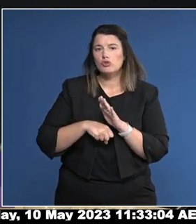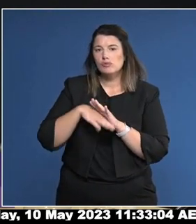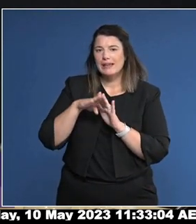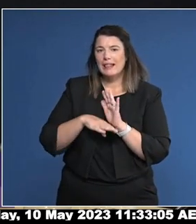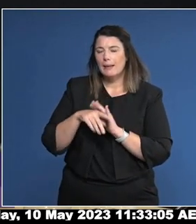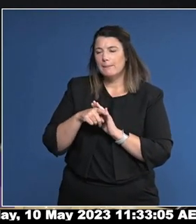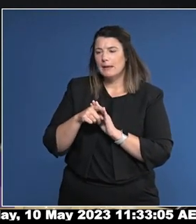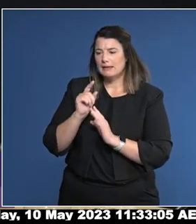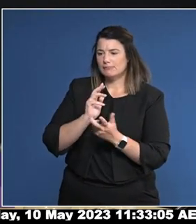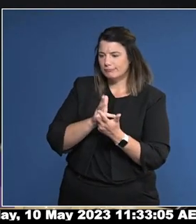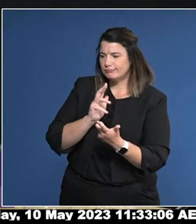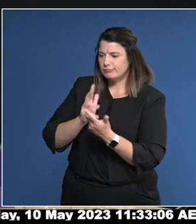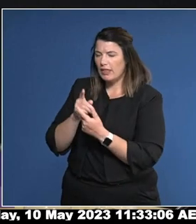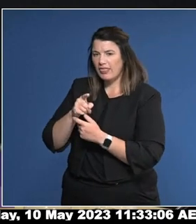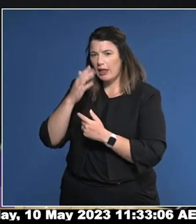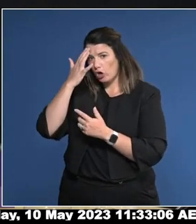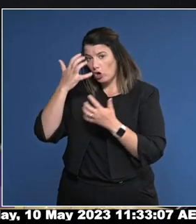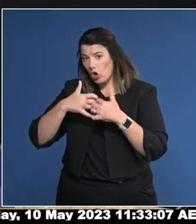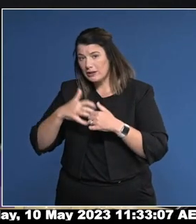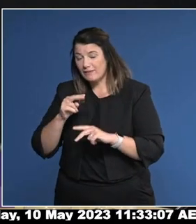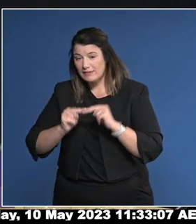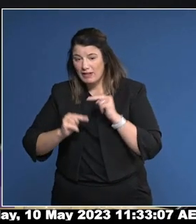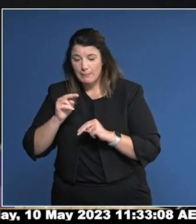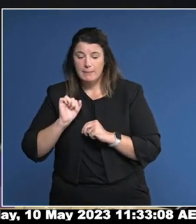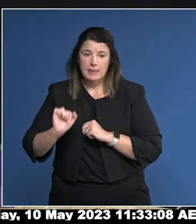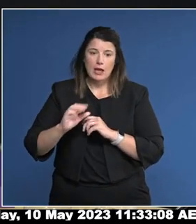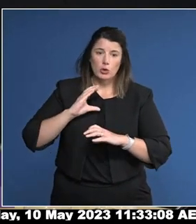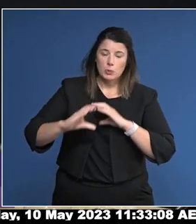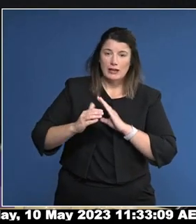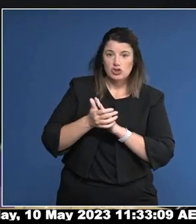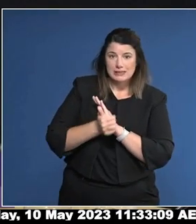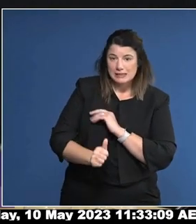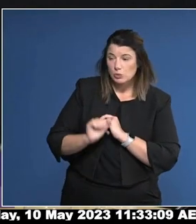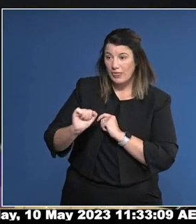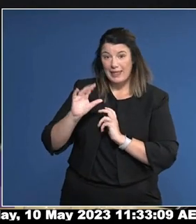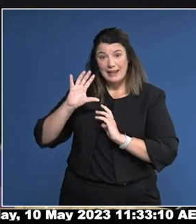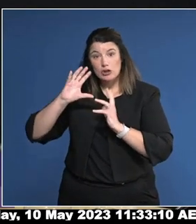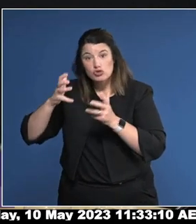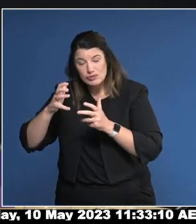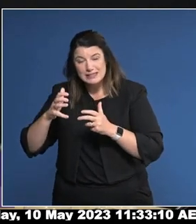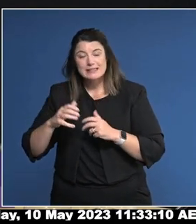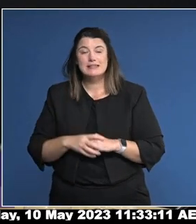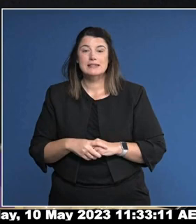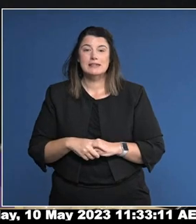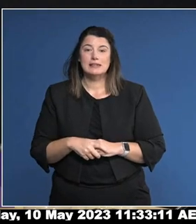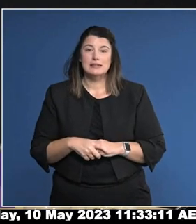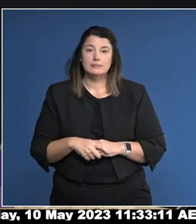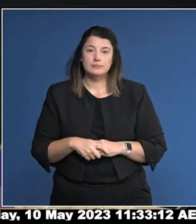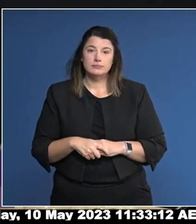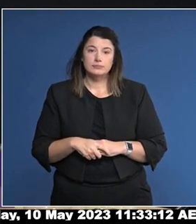development, their communication skills, their interests, which - which throughout the